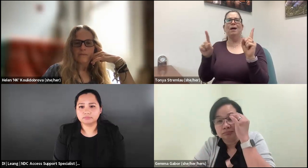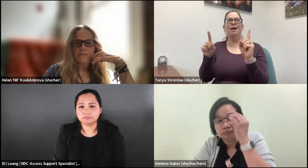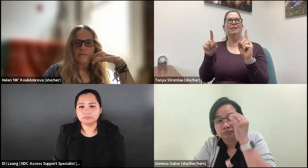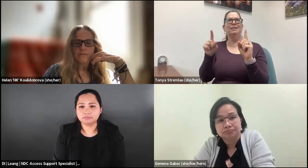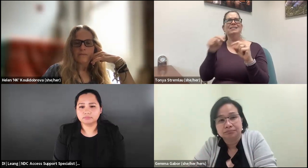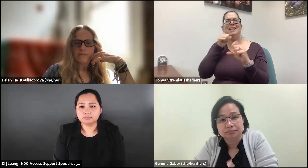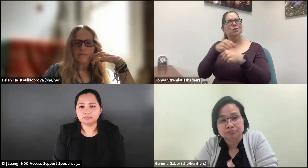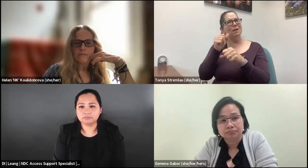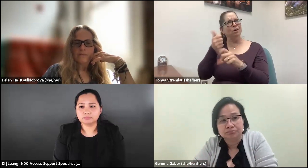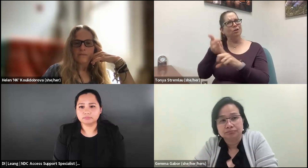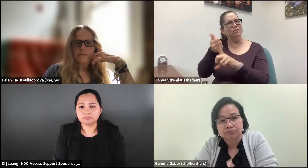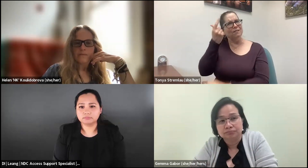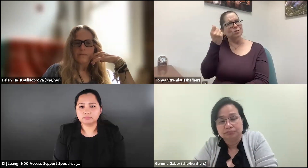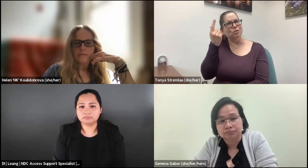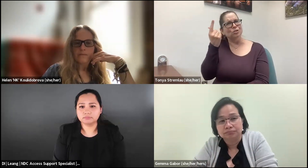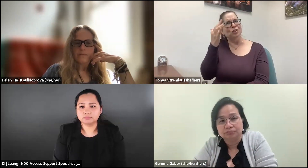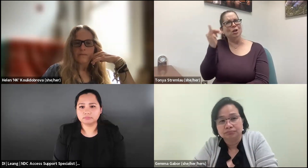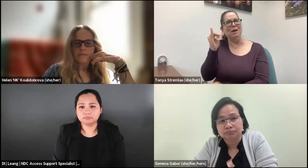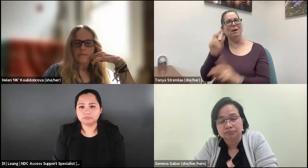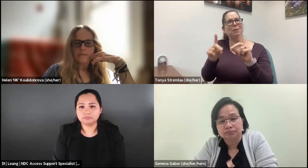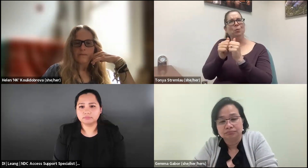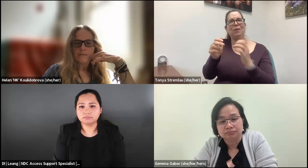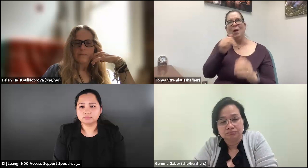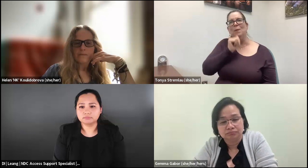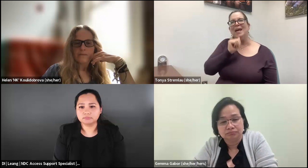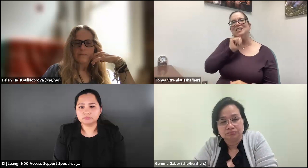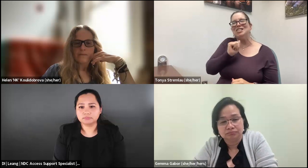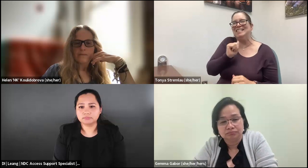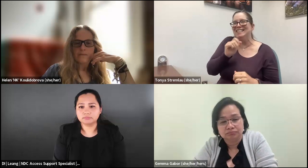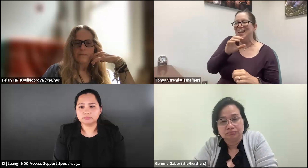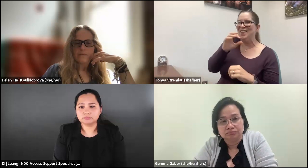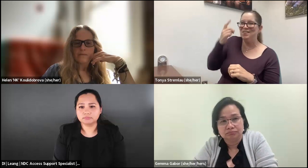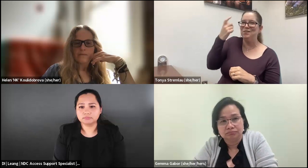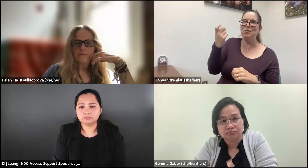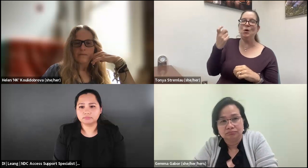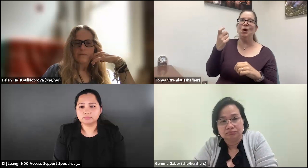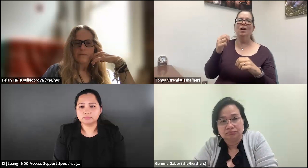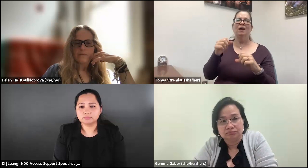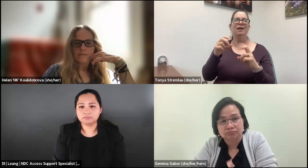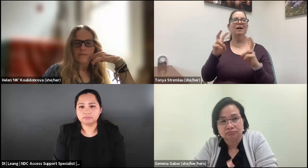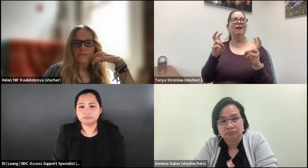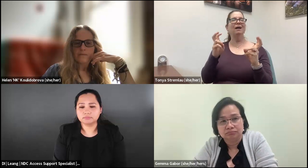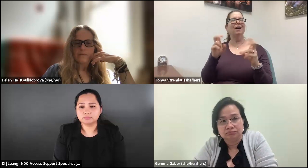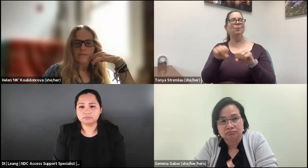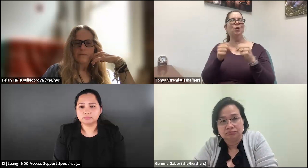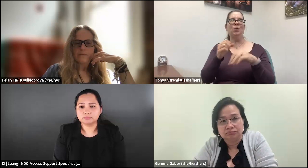their parents, their mother, for example, may have enough knowledge of English to be able to understand a basic story--